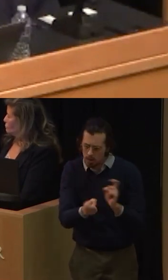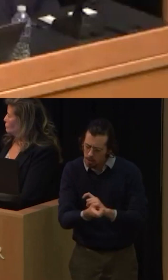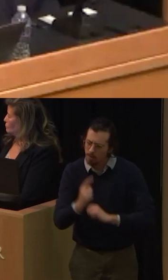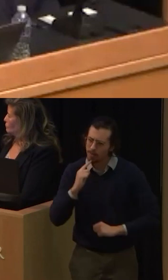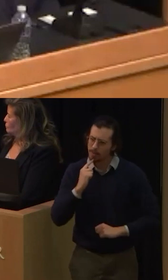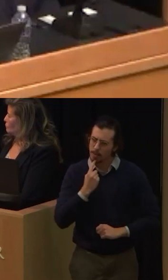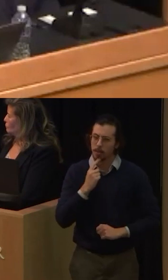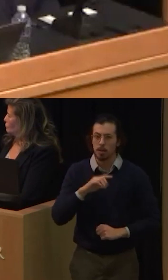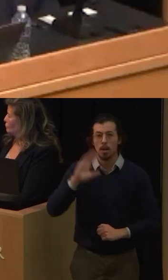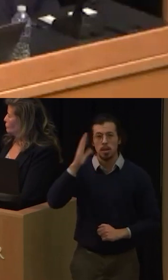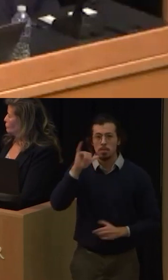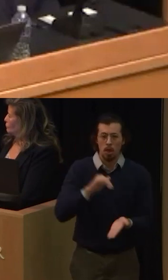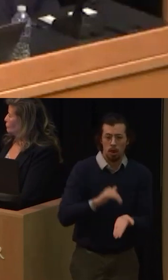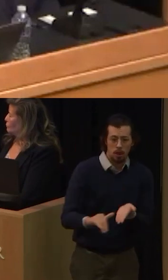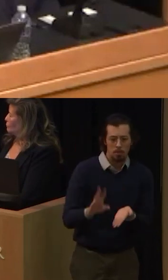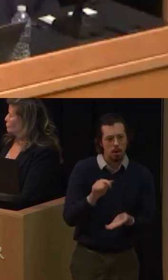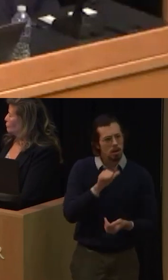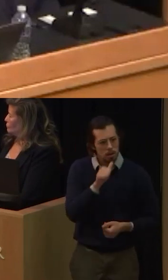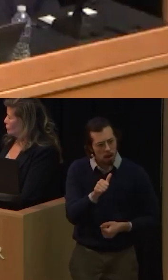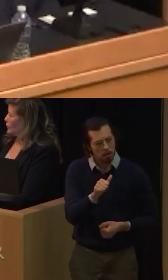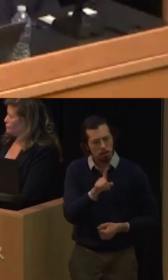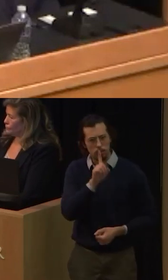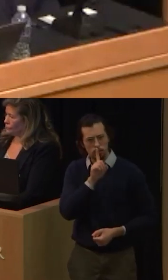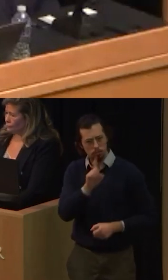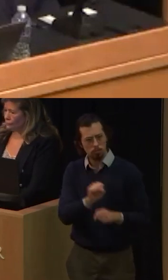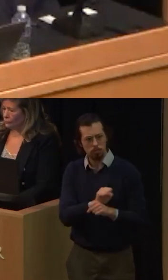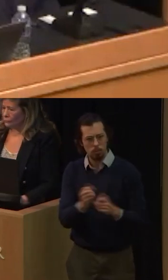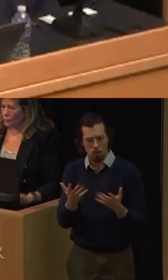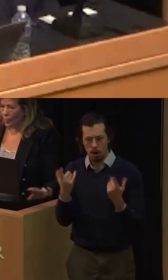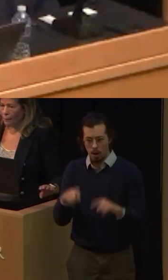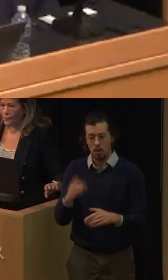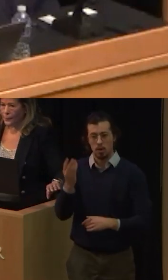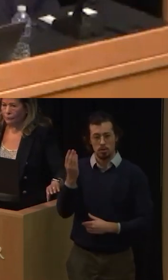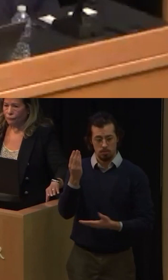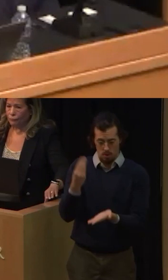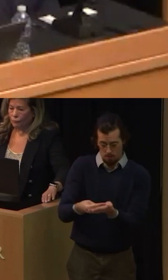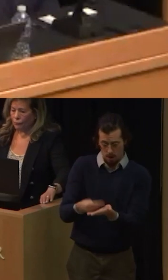Now, that sounds like an excuse, and I don't mean it to. It is the reality of the dollars that we have